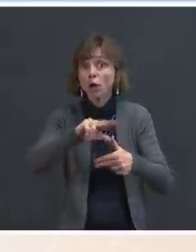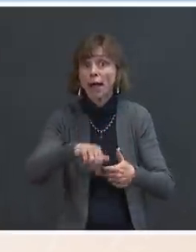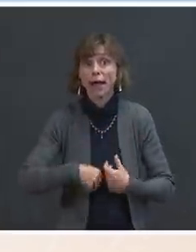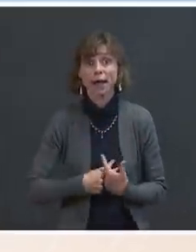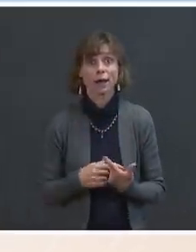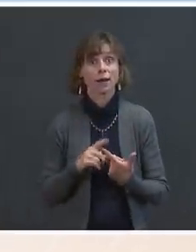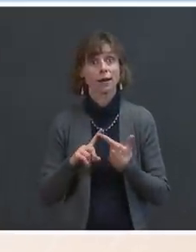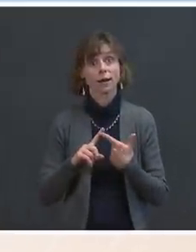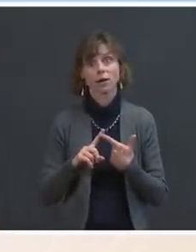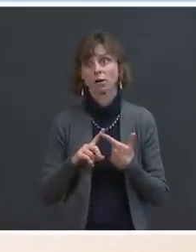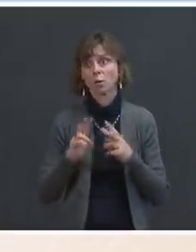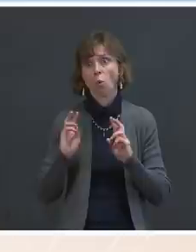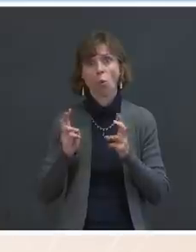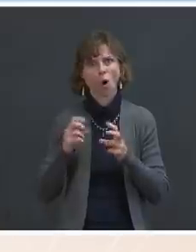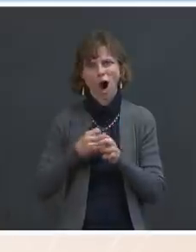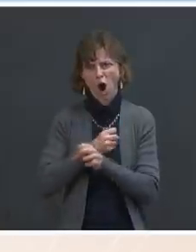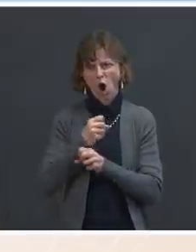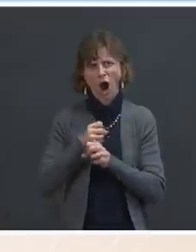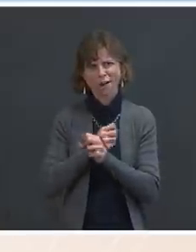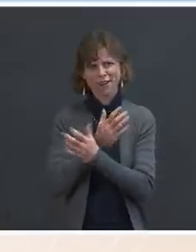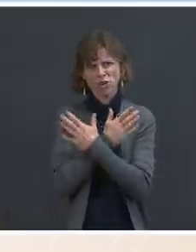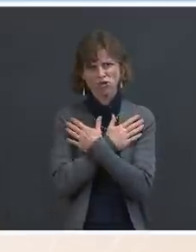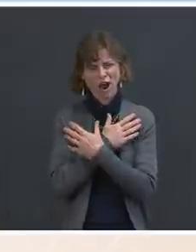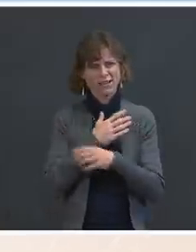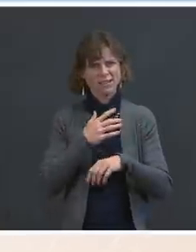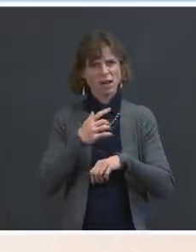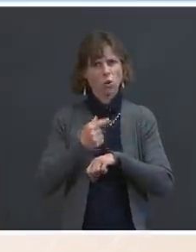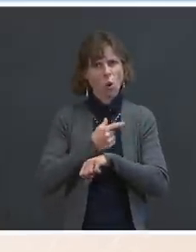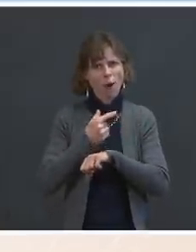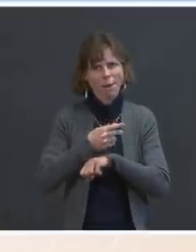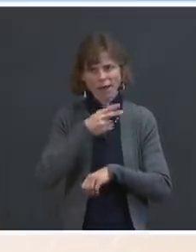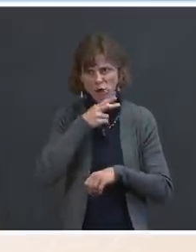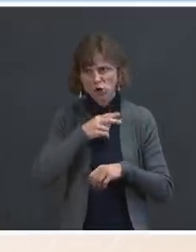which was ravaging Guatemala and Honduras or, you know, historic drought.